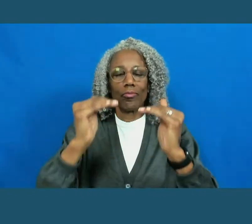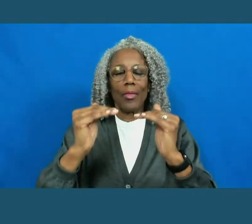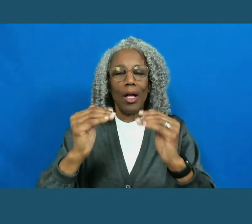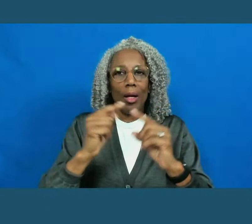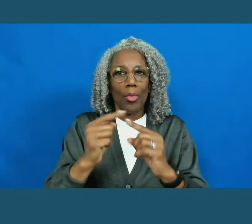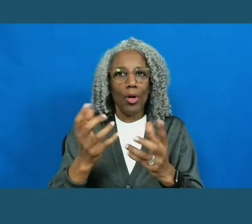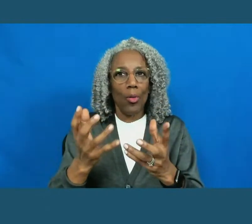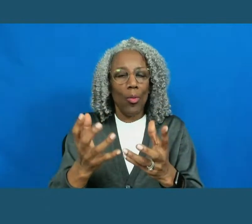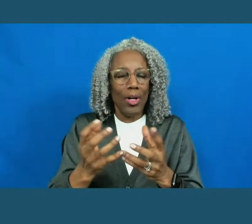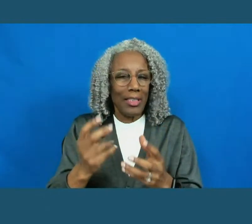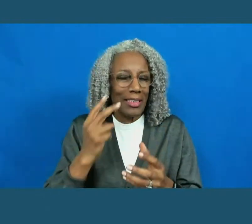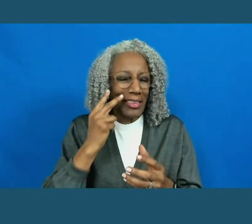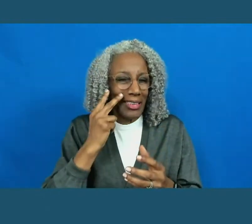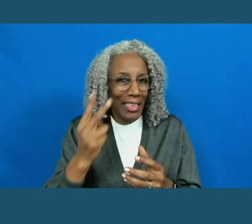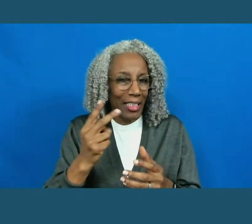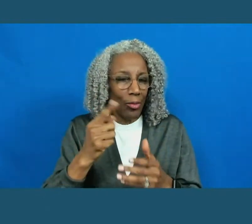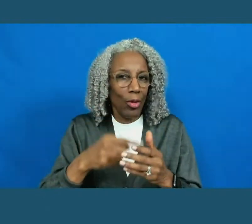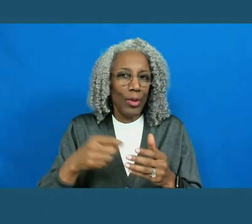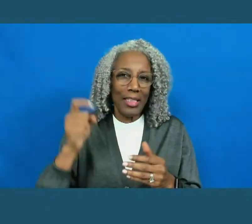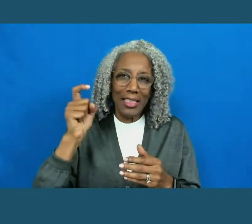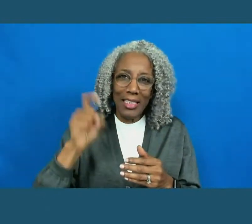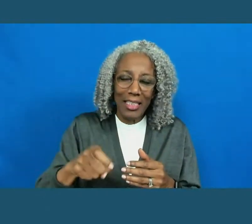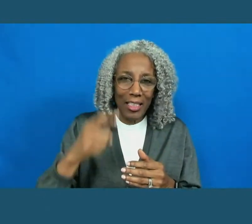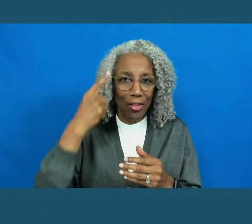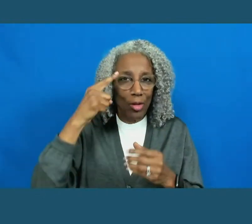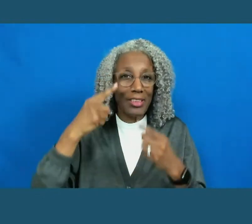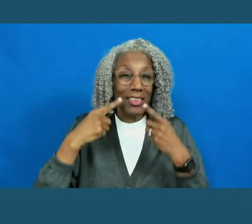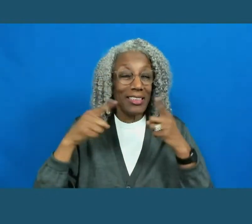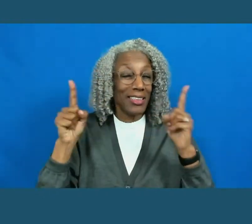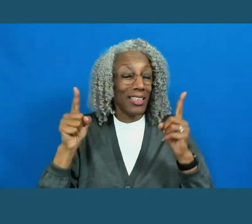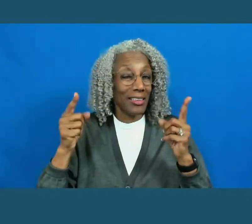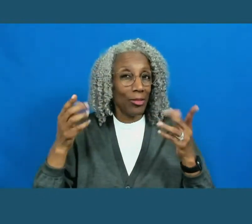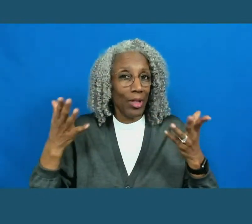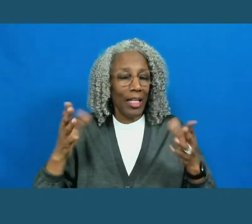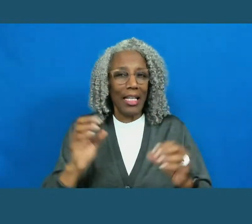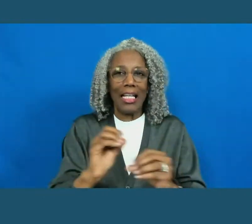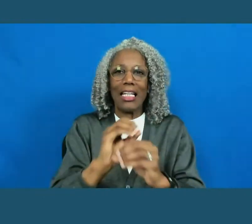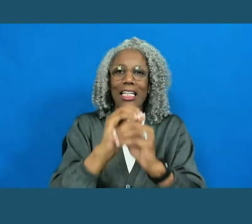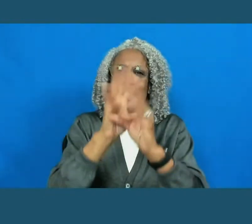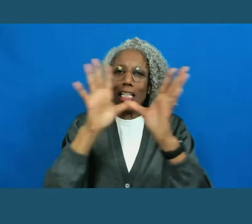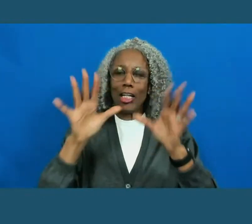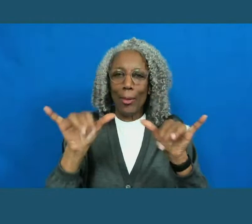place that we've escalated to the highest levels. But what we